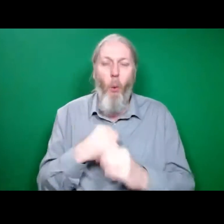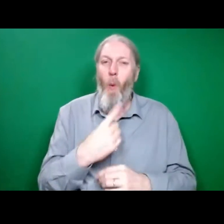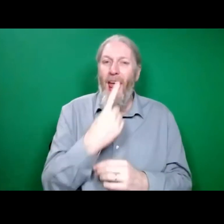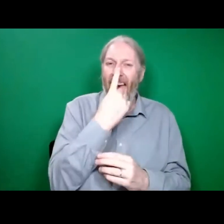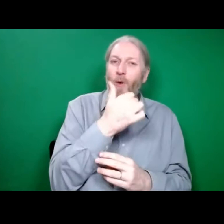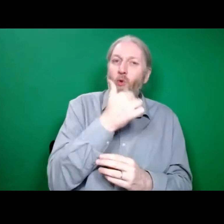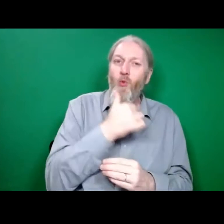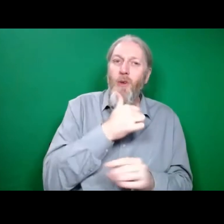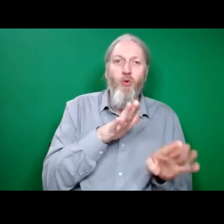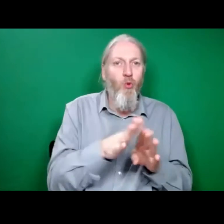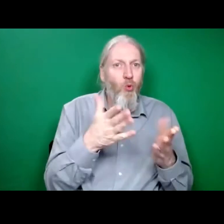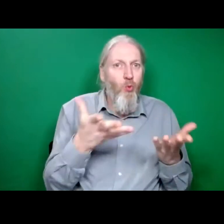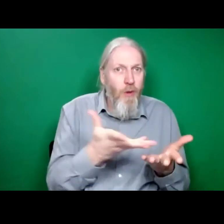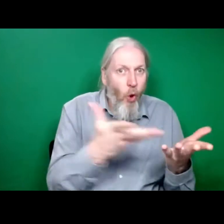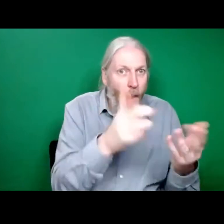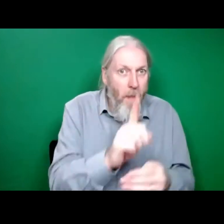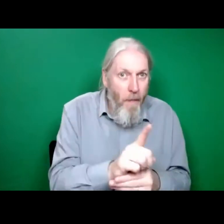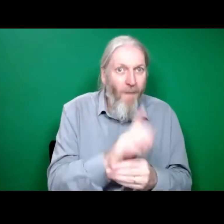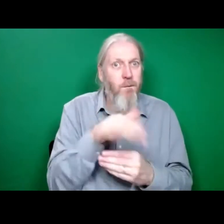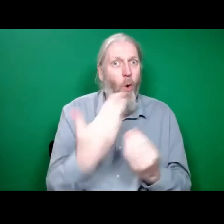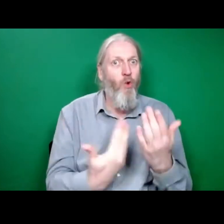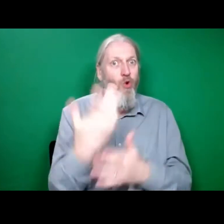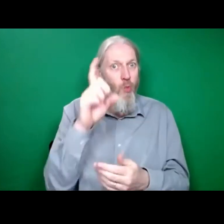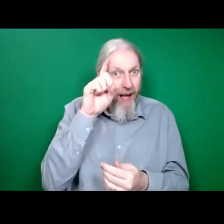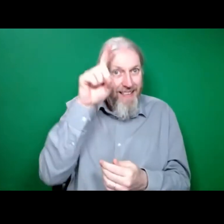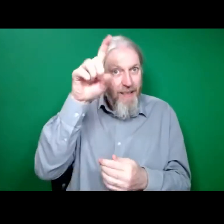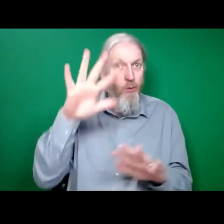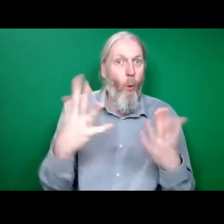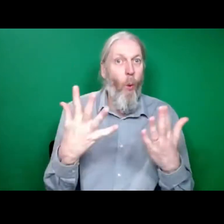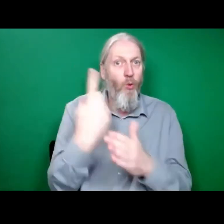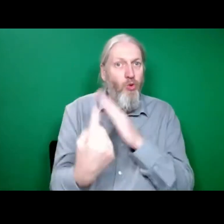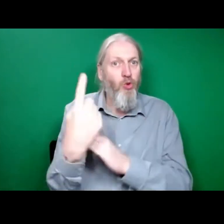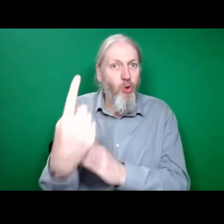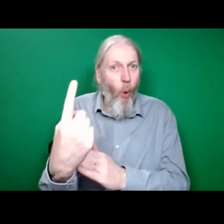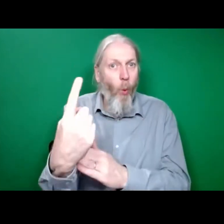really great team. Thank you. There's another question.